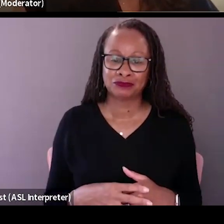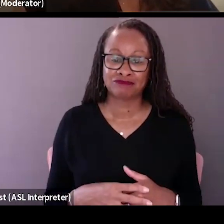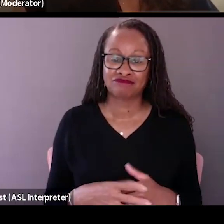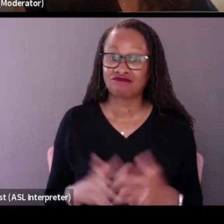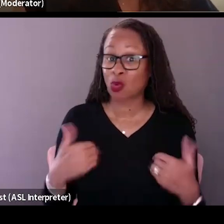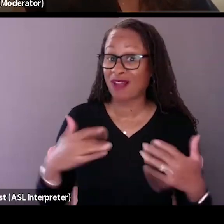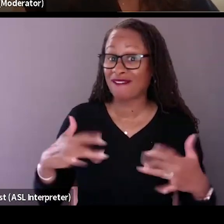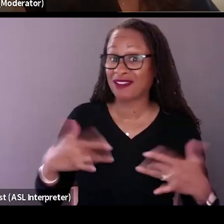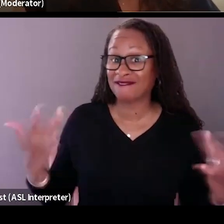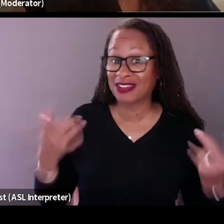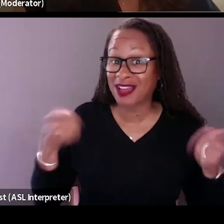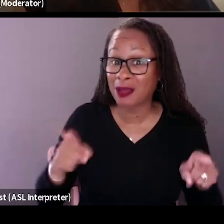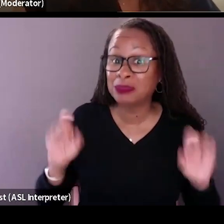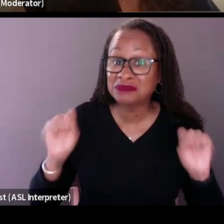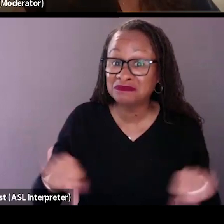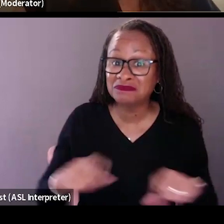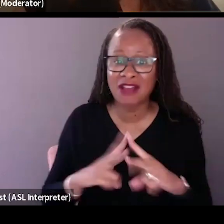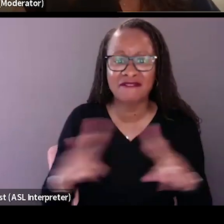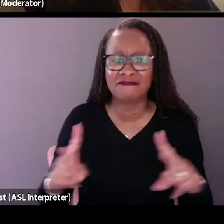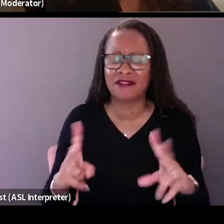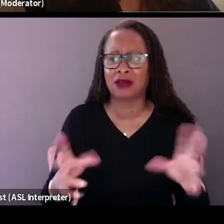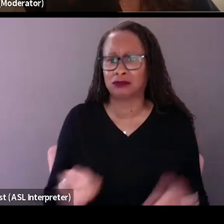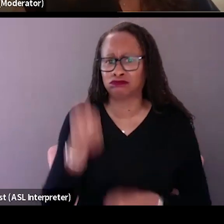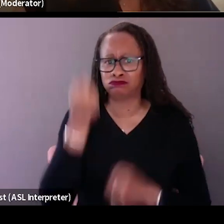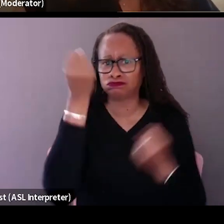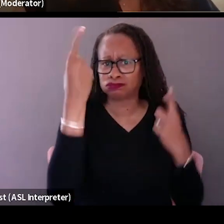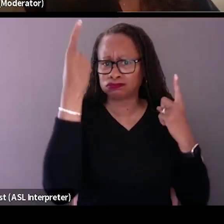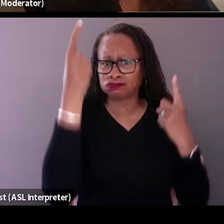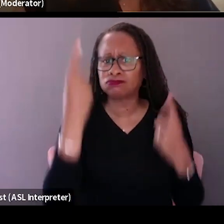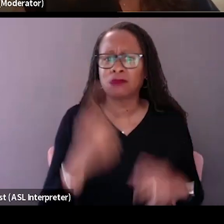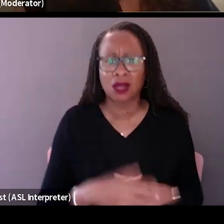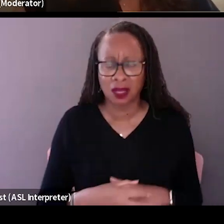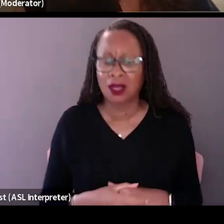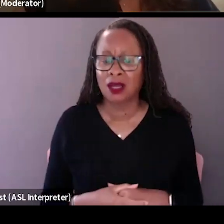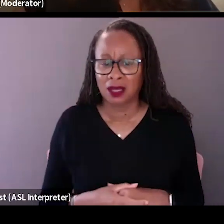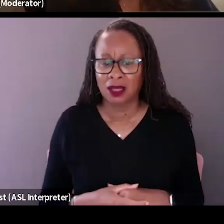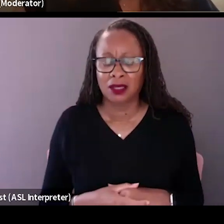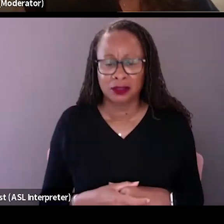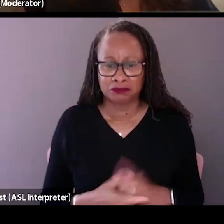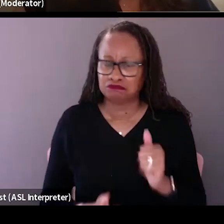that is very relatable to, you know, I think most people like someone,